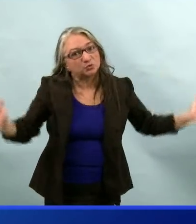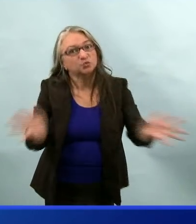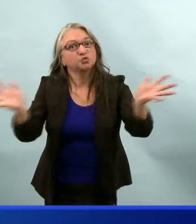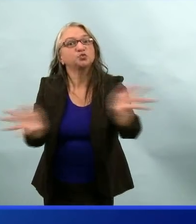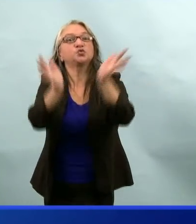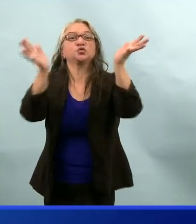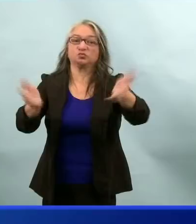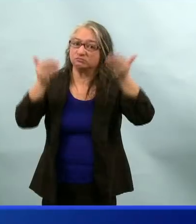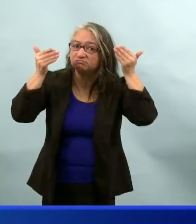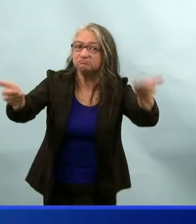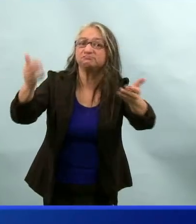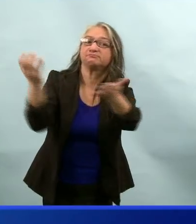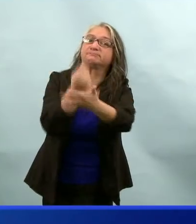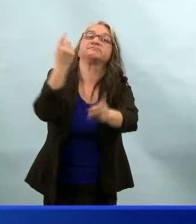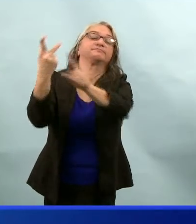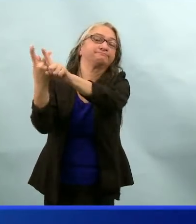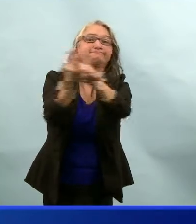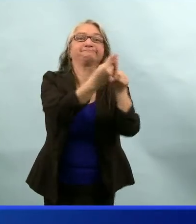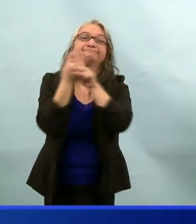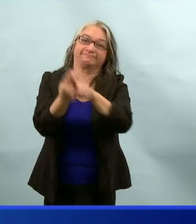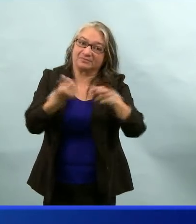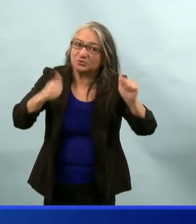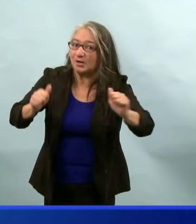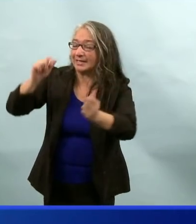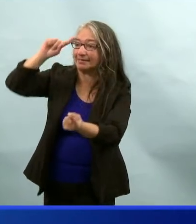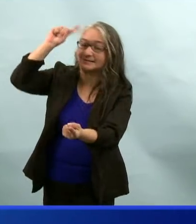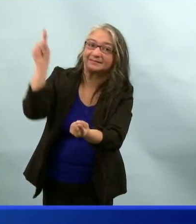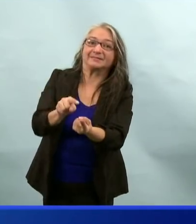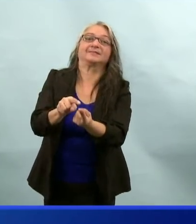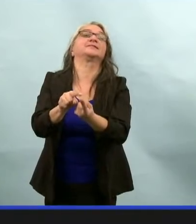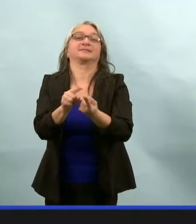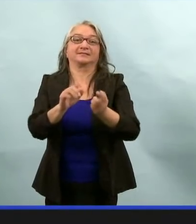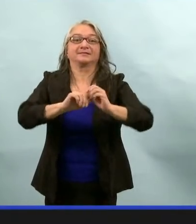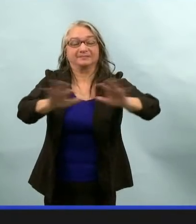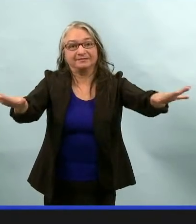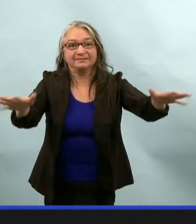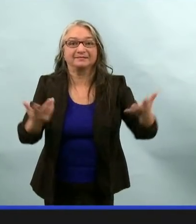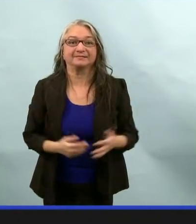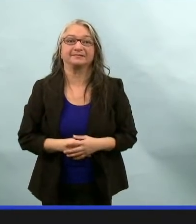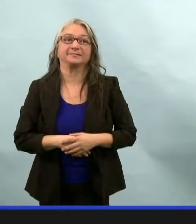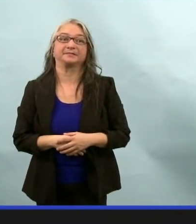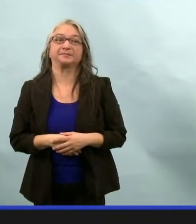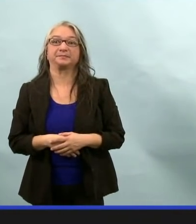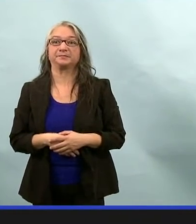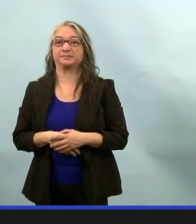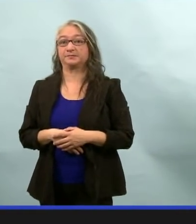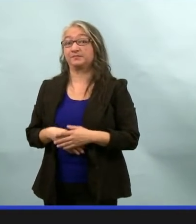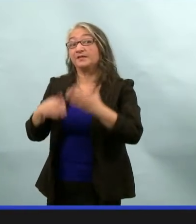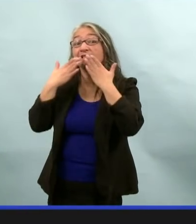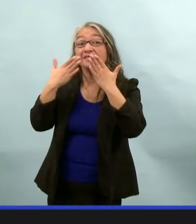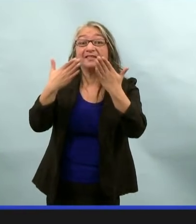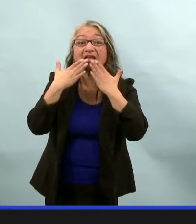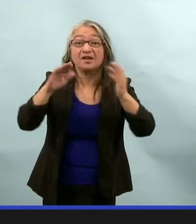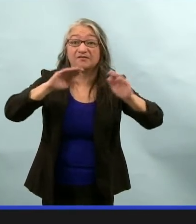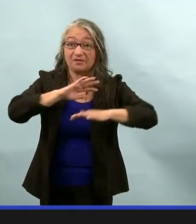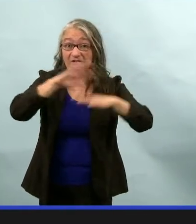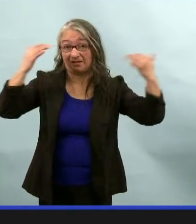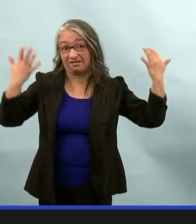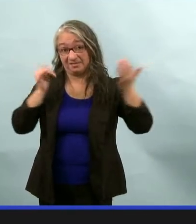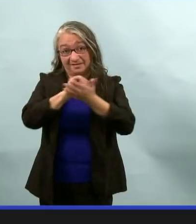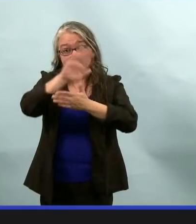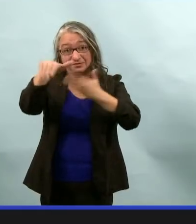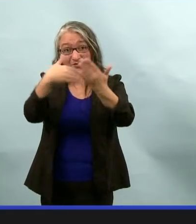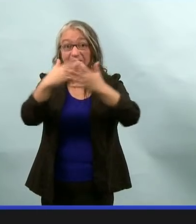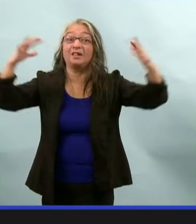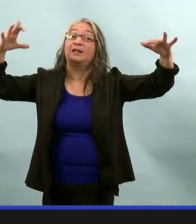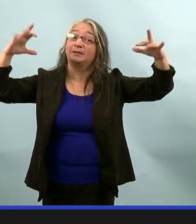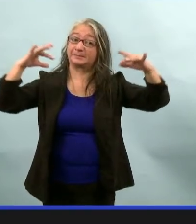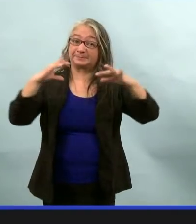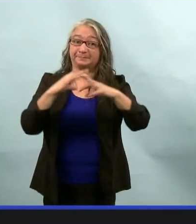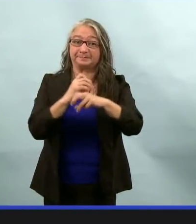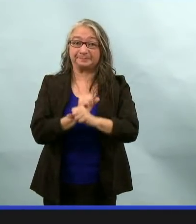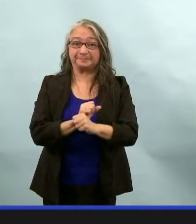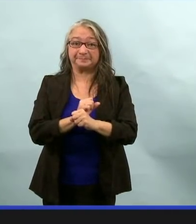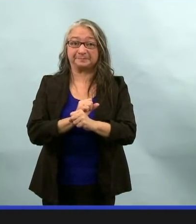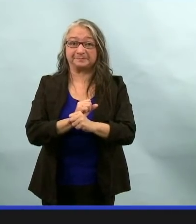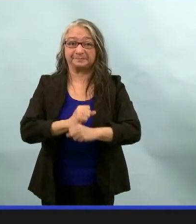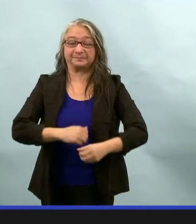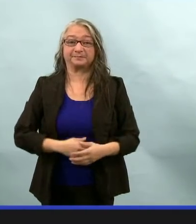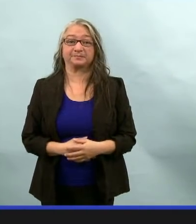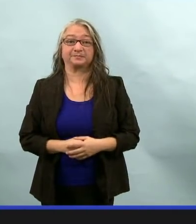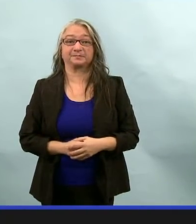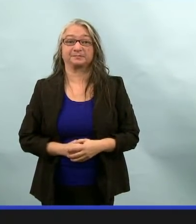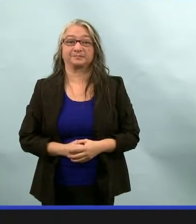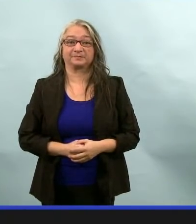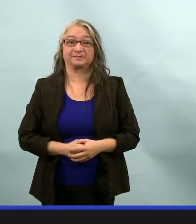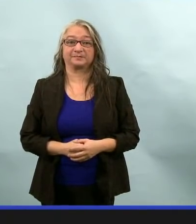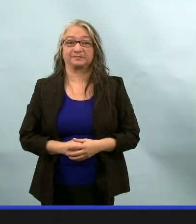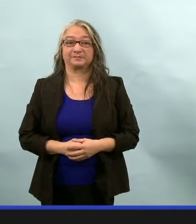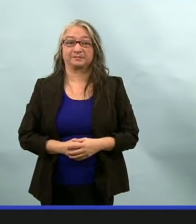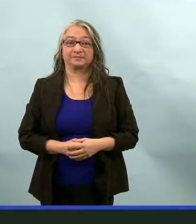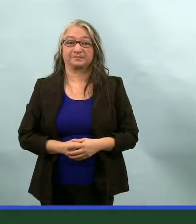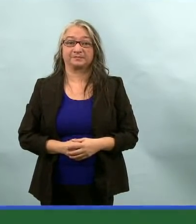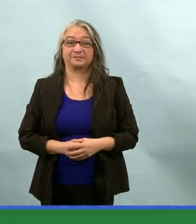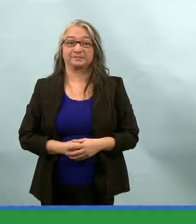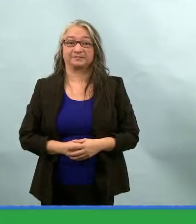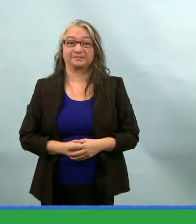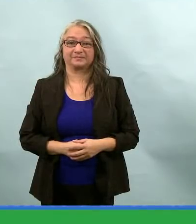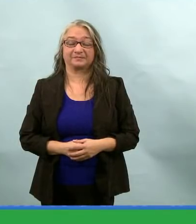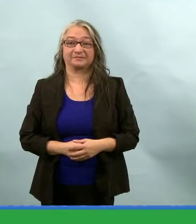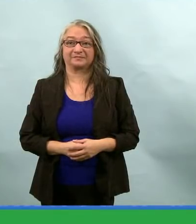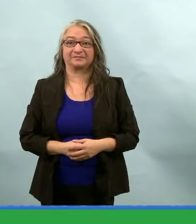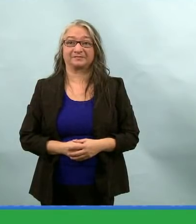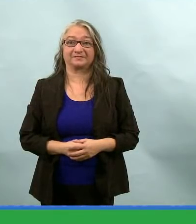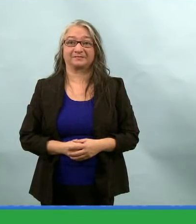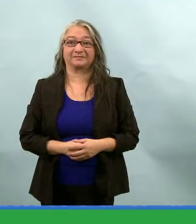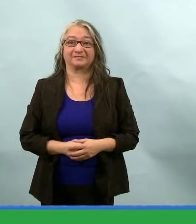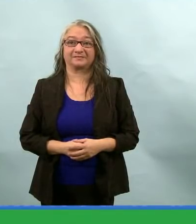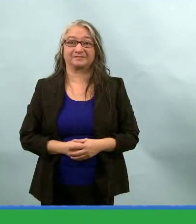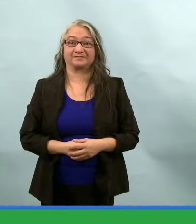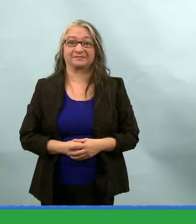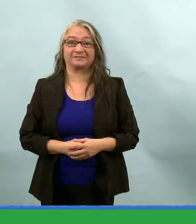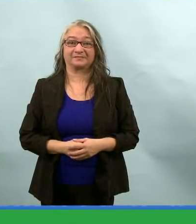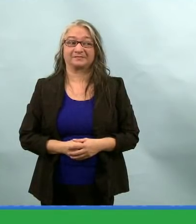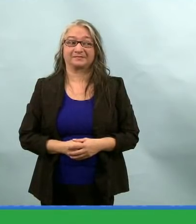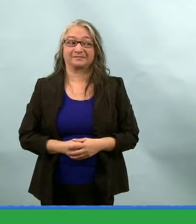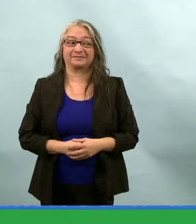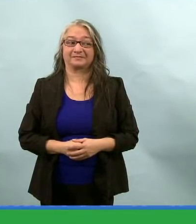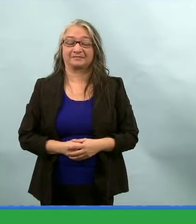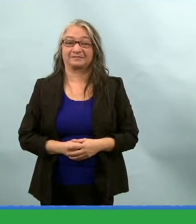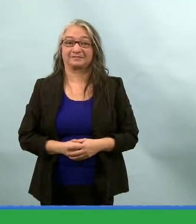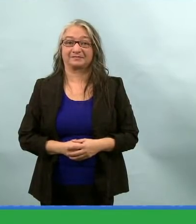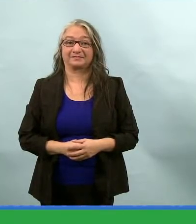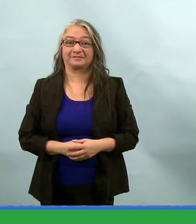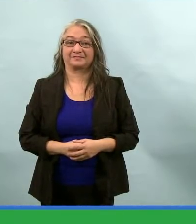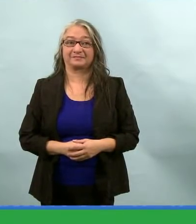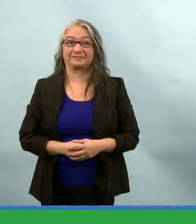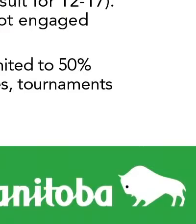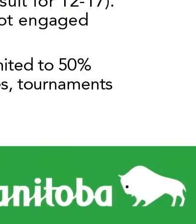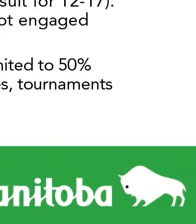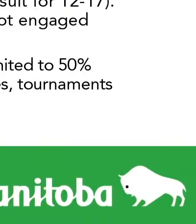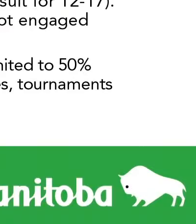again mitigate that risk to the province you everyone this concludes our zoom session